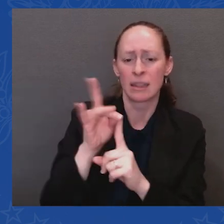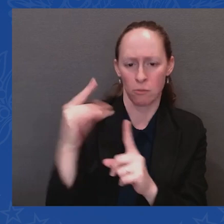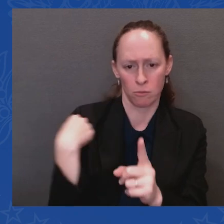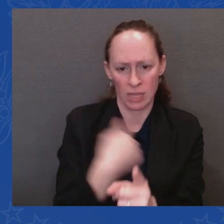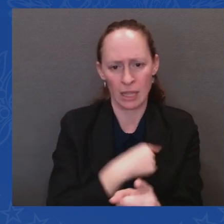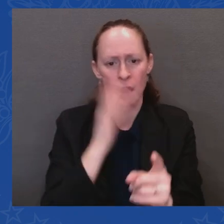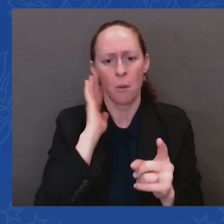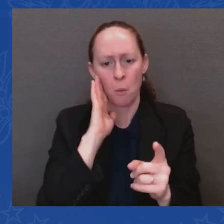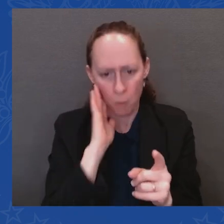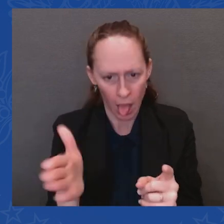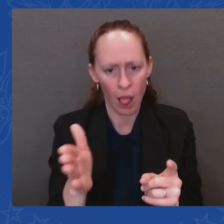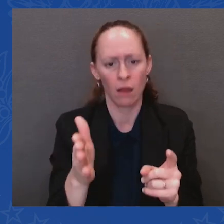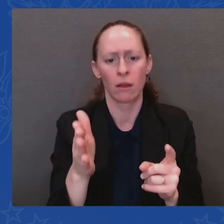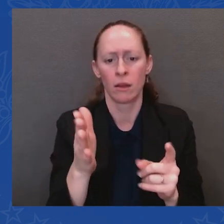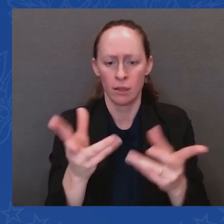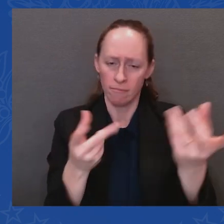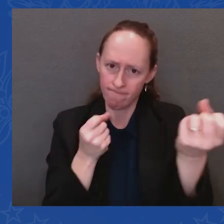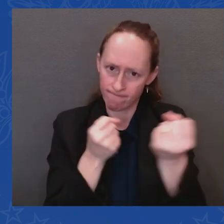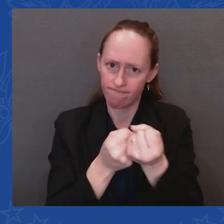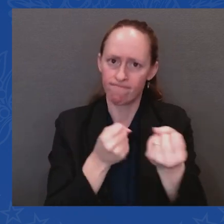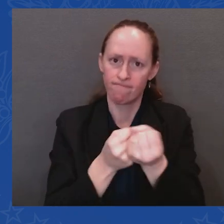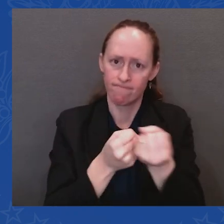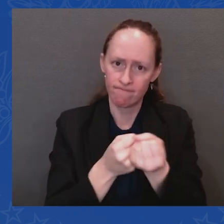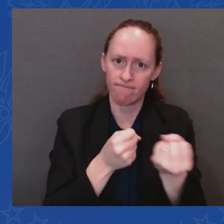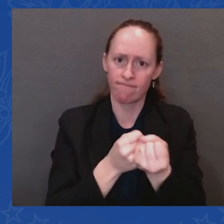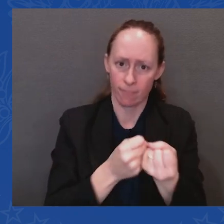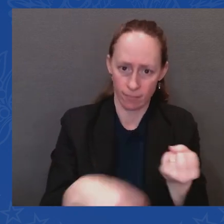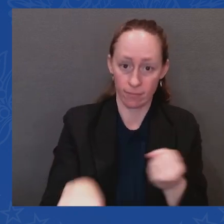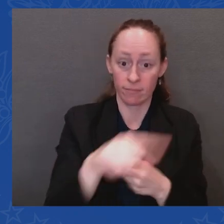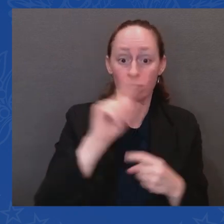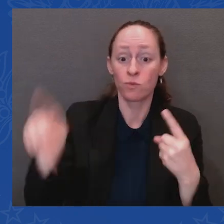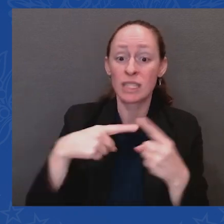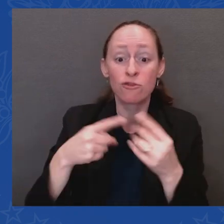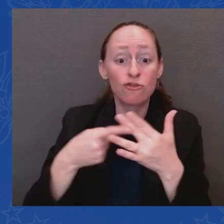be able to enroll in VA healthcare starting March of next year.